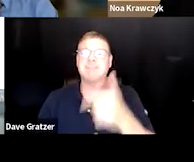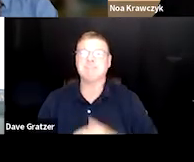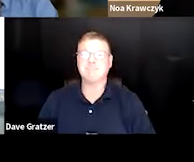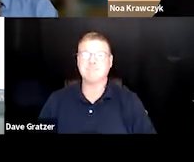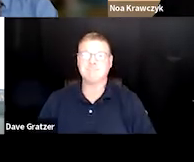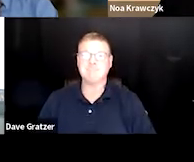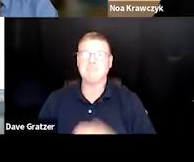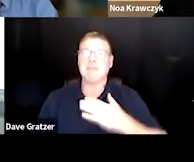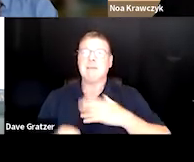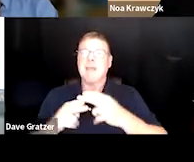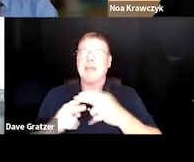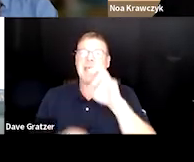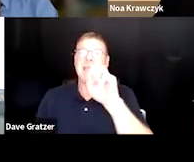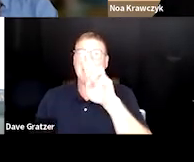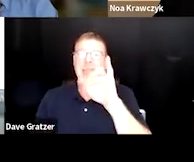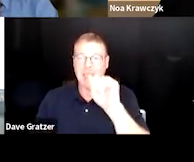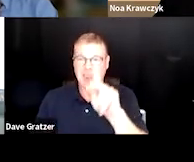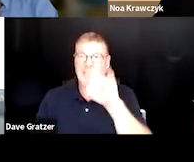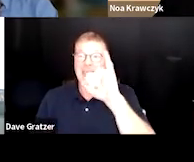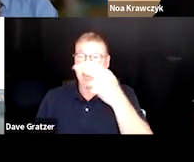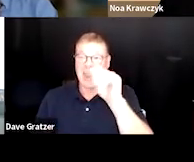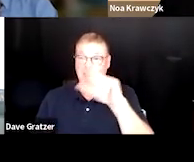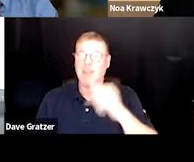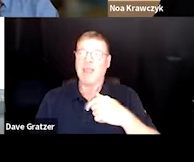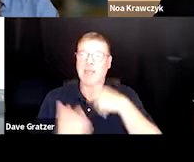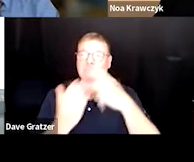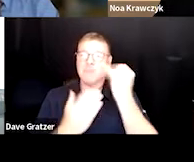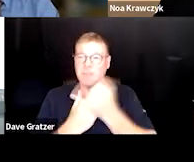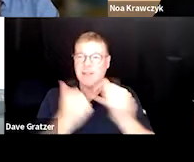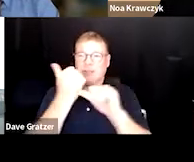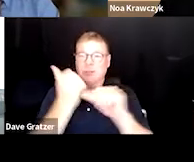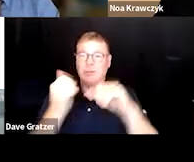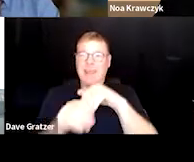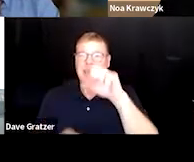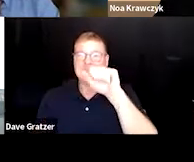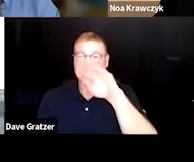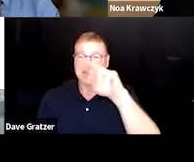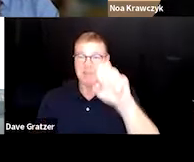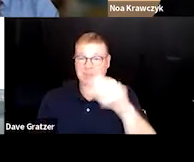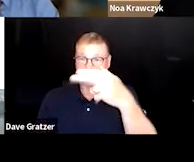My name is Erika Ihara. I'm a project associate at SAMHSA's GAINS Center and Policy Research Associates.